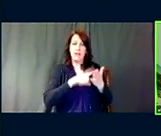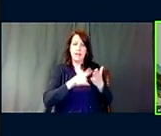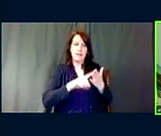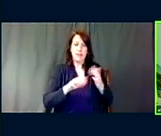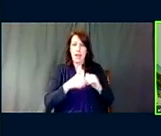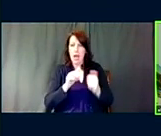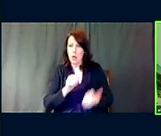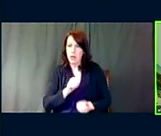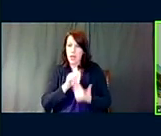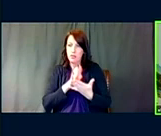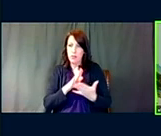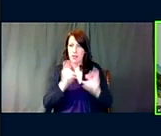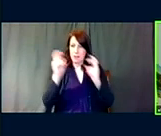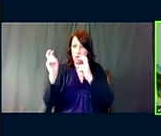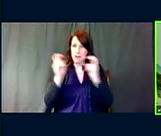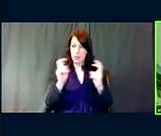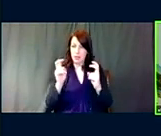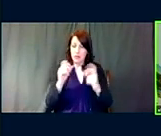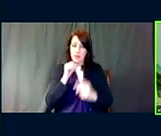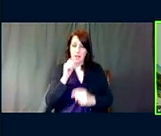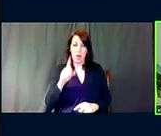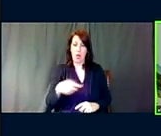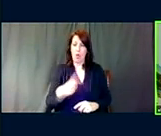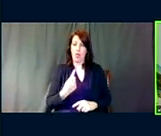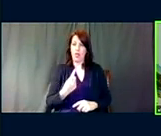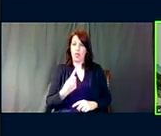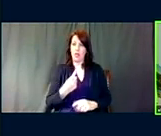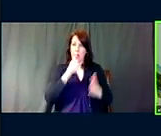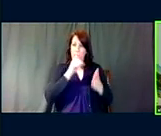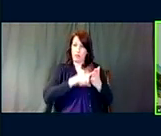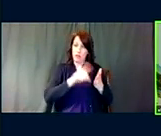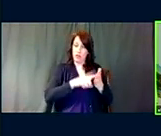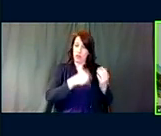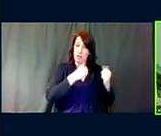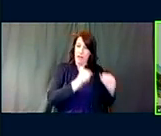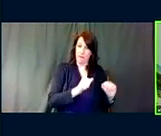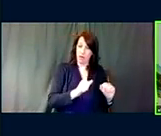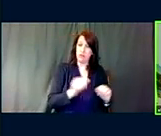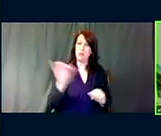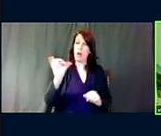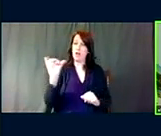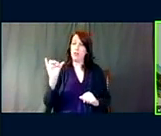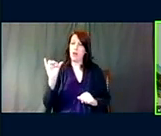GROUP THAT'S LOOKING INTO HOW WE ADDRESS THESE ISSUES NOT ONLY IN TERMS OF RESEARCH EFFORTS BUT